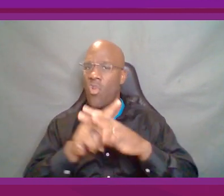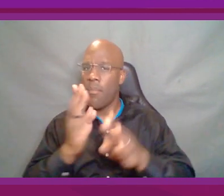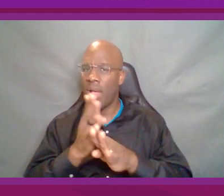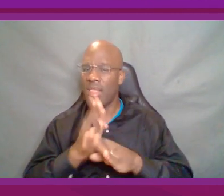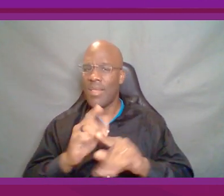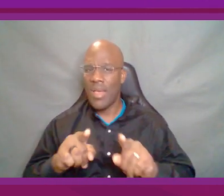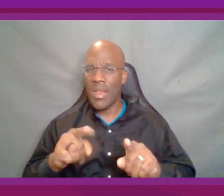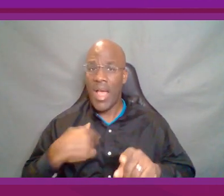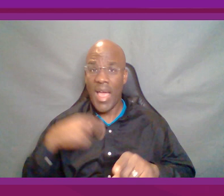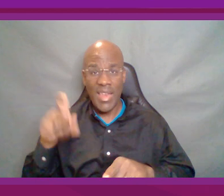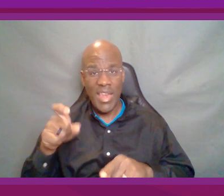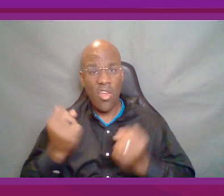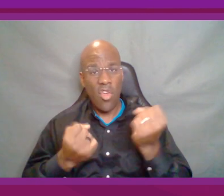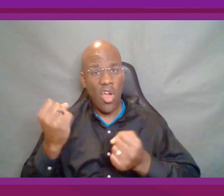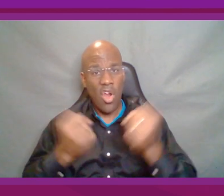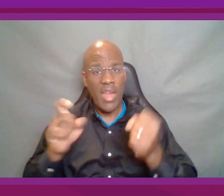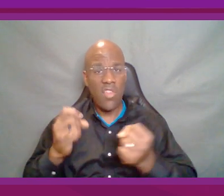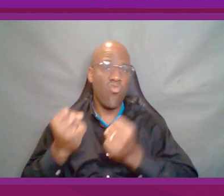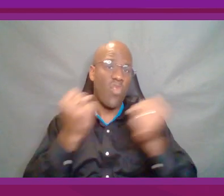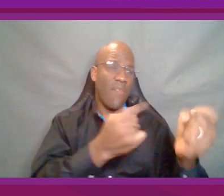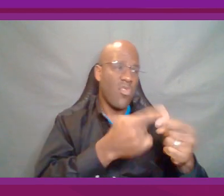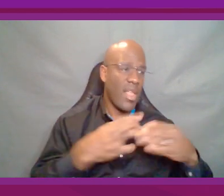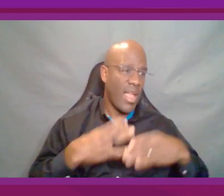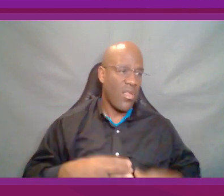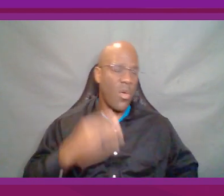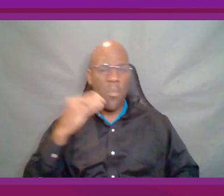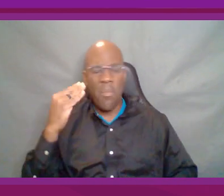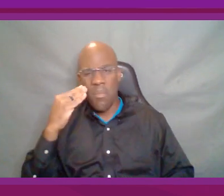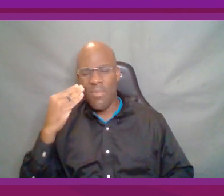But you couldn't be hired unless you had a car and could drive yourself and